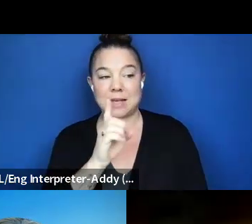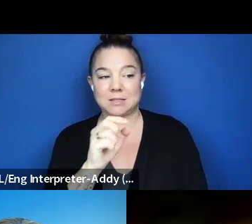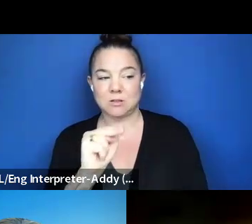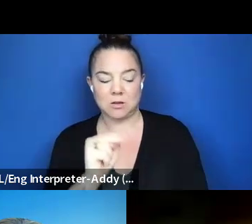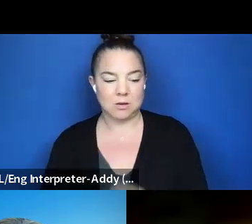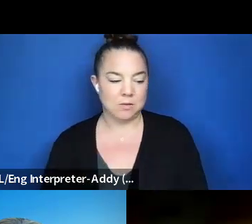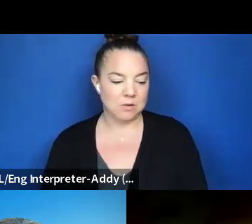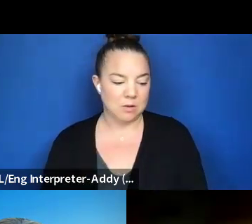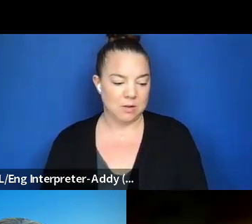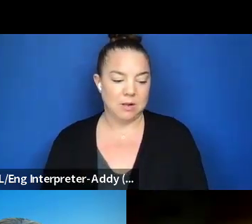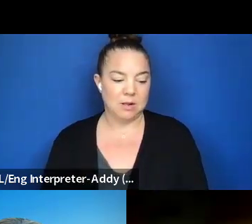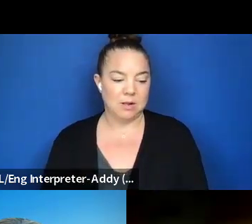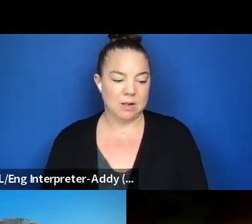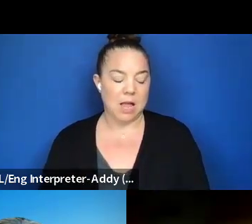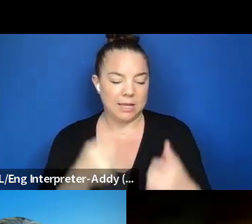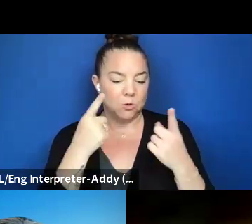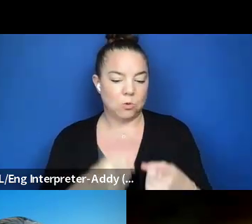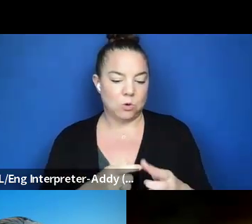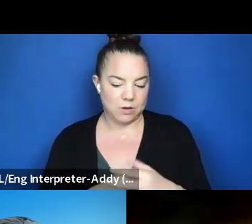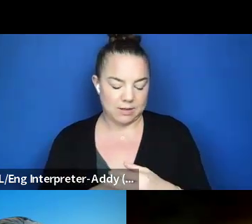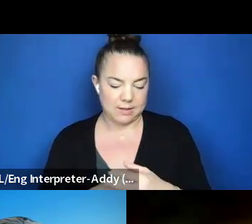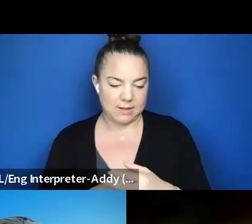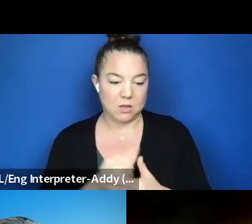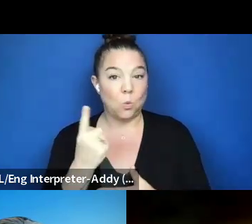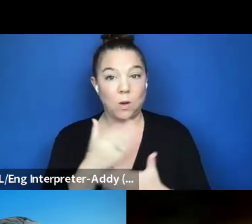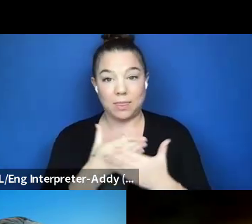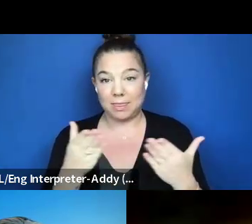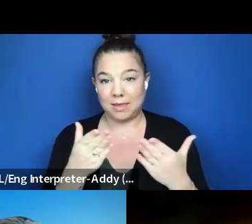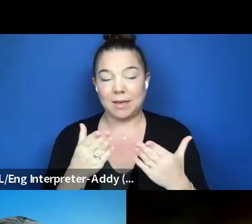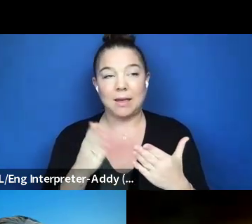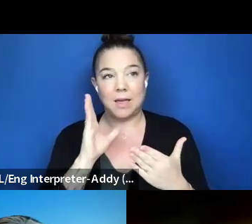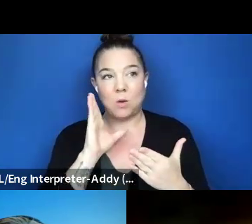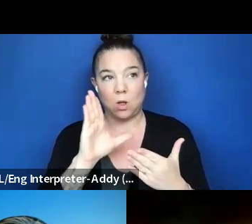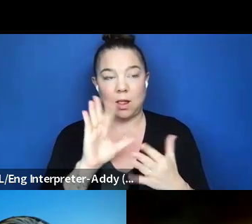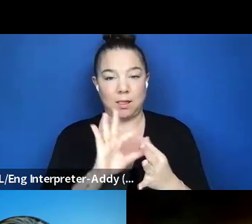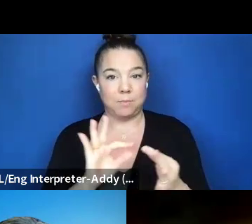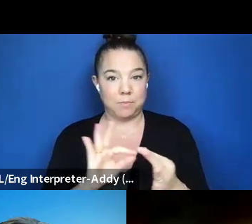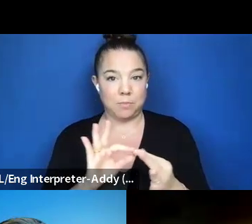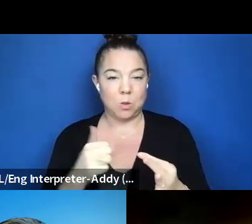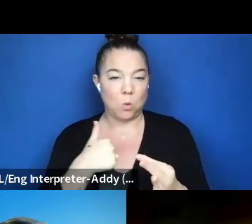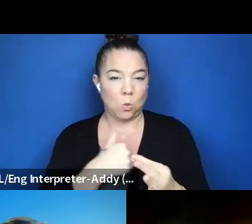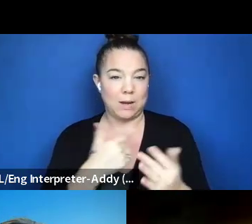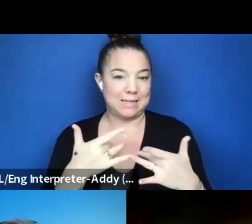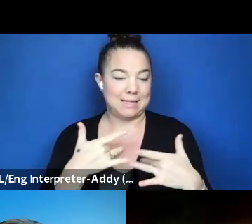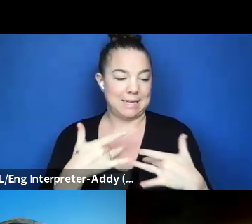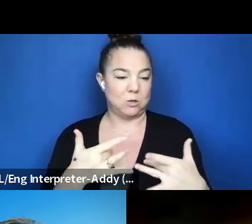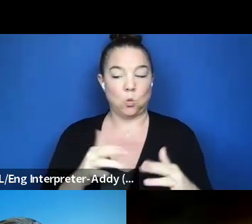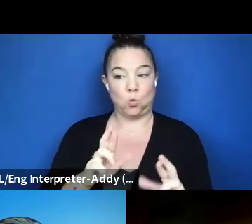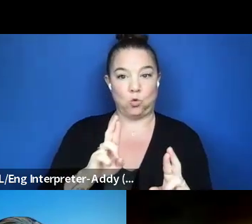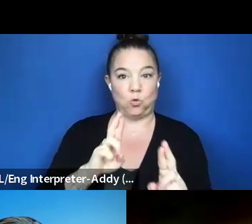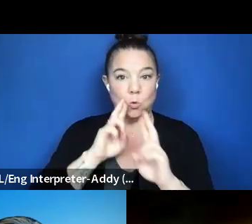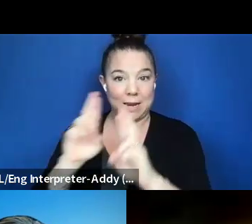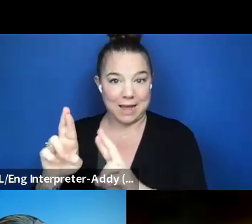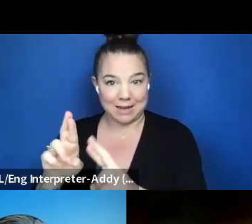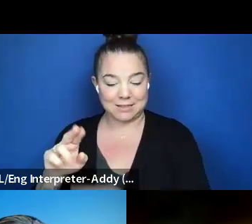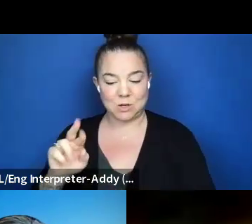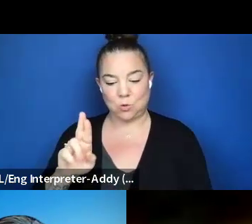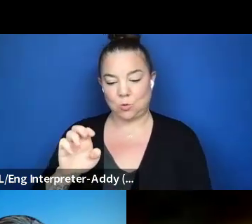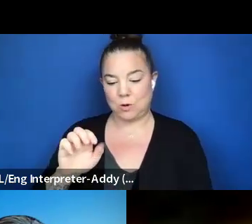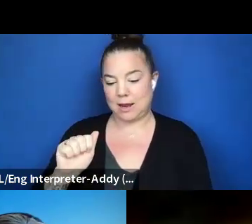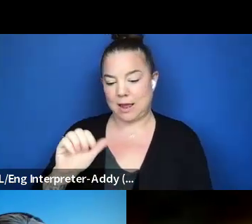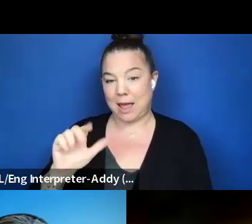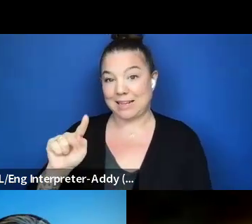Elissa w/ APRIL: and I I agree, you know. One thing I would say is, we do tend to be a reactive society as opposed to a proactive society.